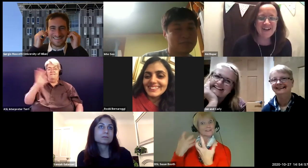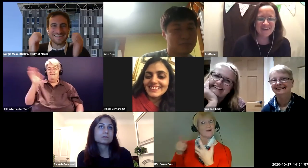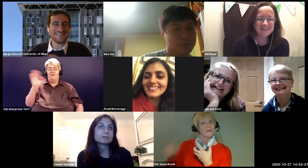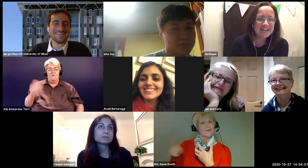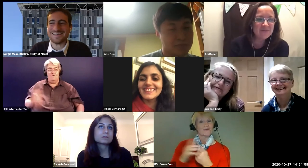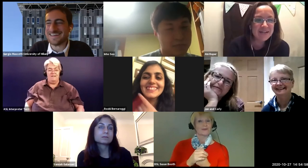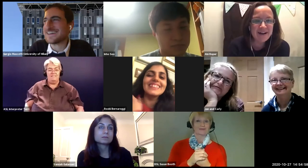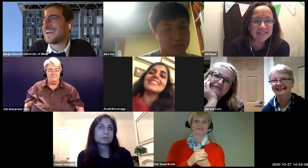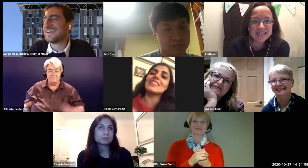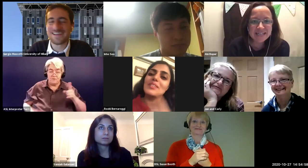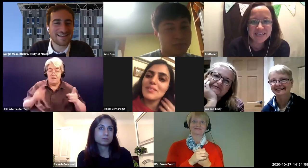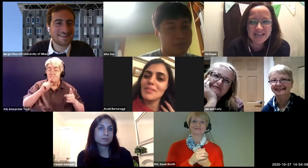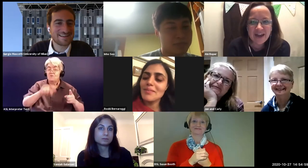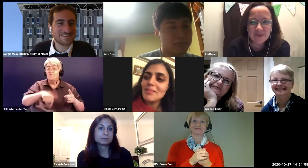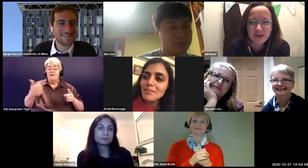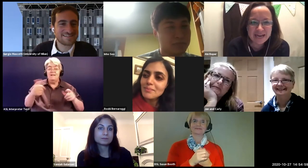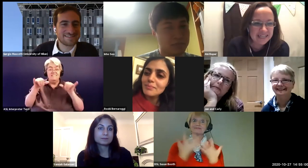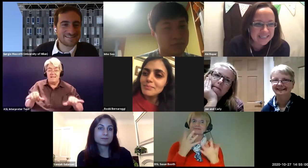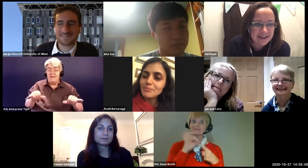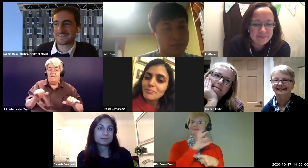okay can we ask that to the other panelists um